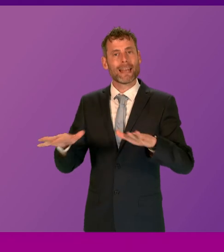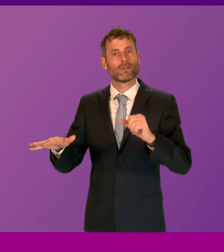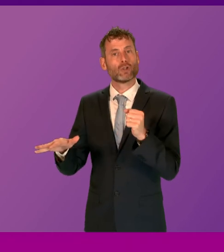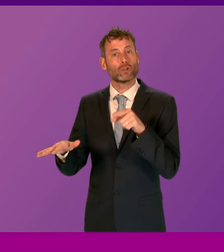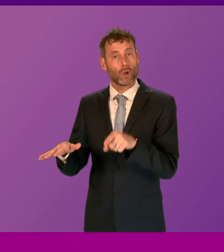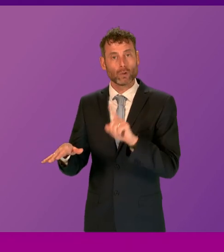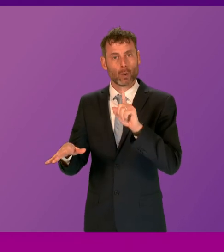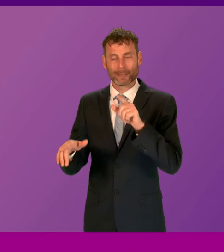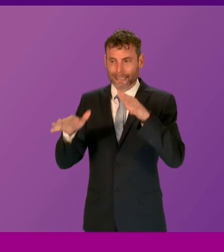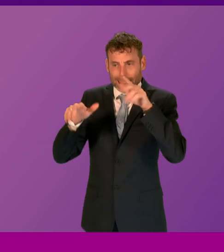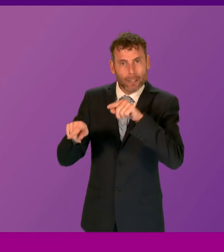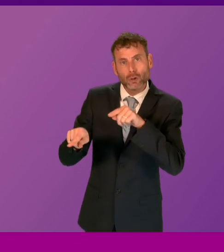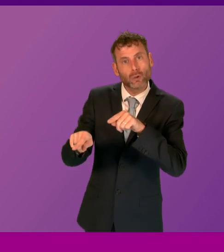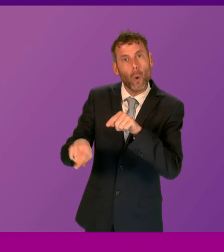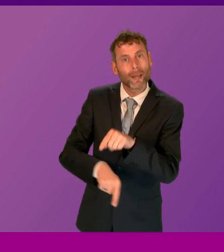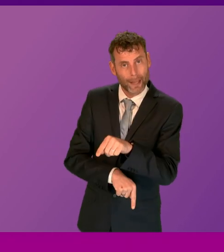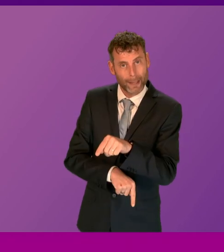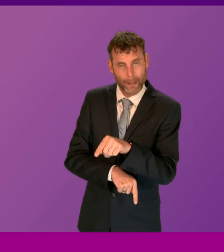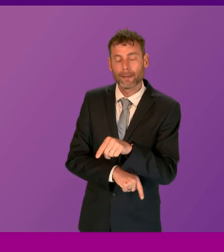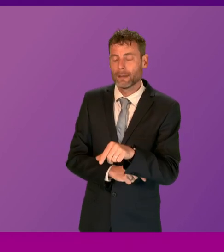at Creag Meagaidh national nature reserve.